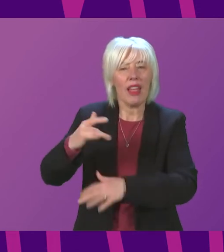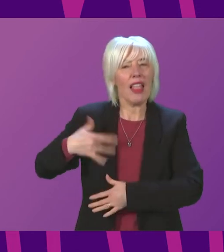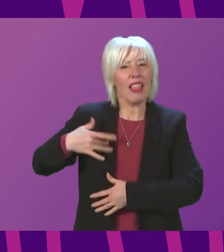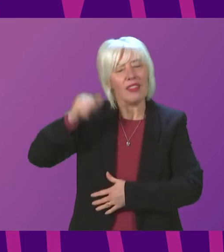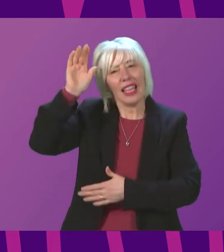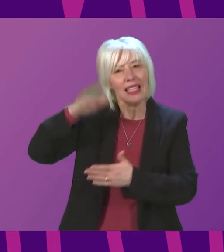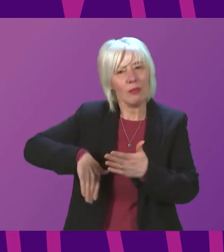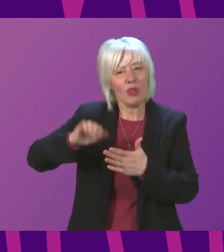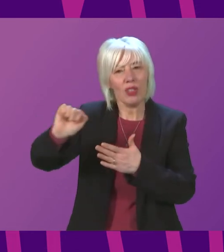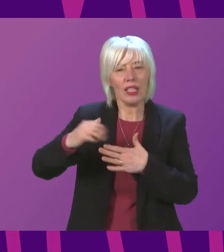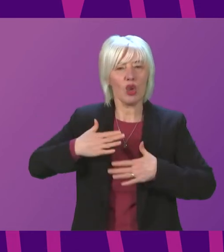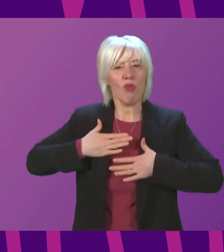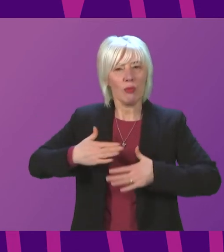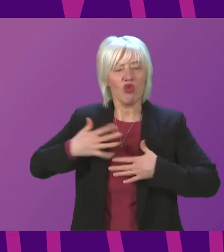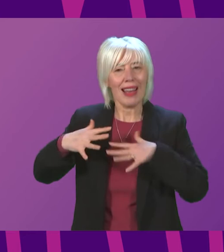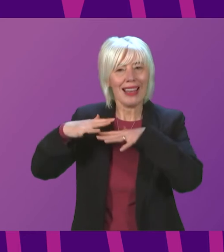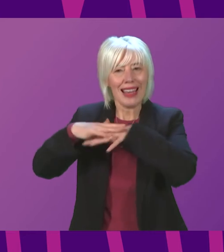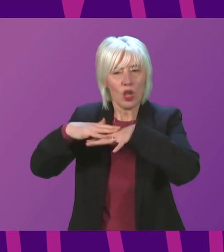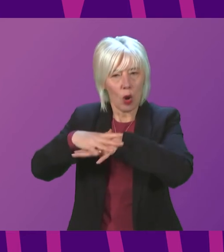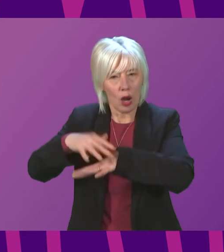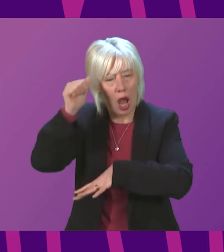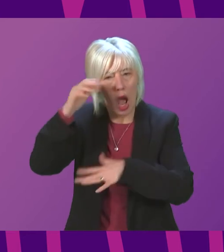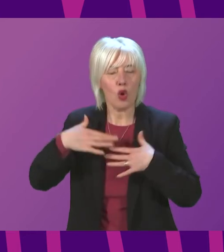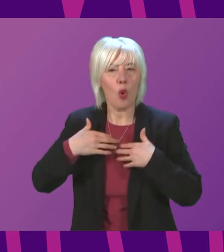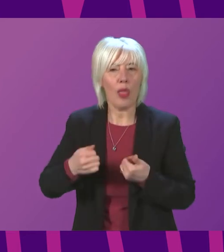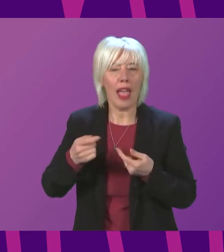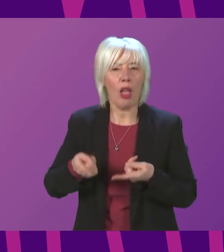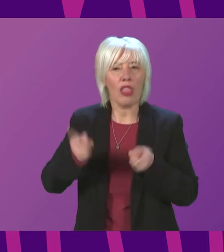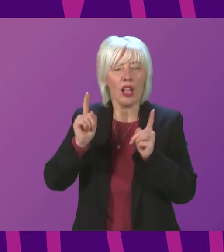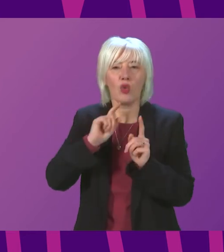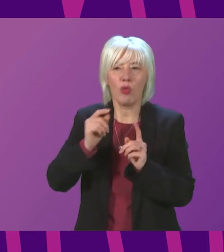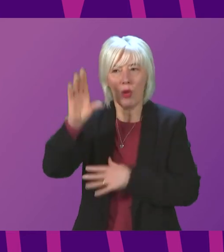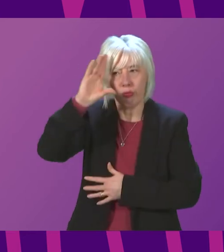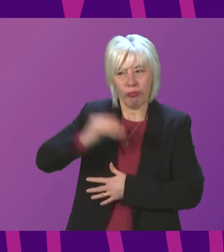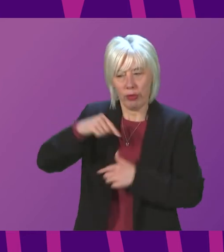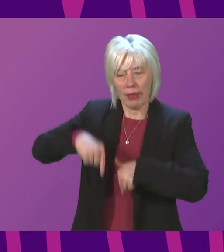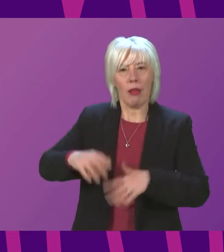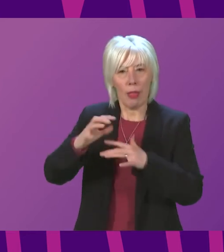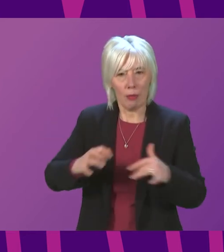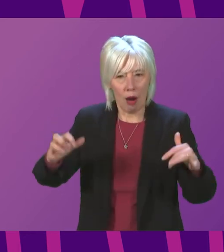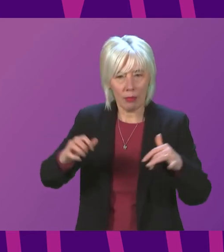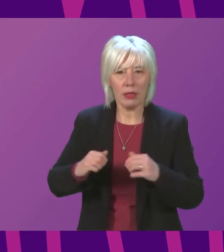I know that the Cabinet Secretary for Health and Social Care will keep the Parliament updated on further developments.